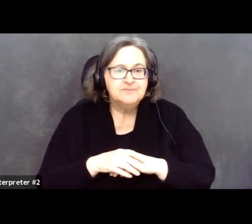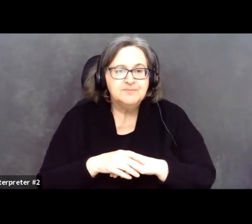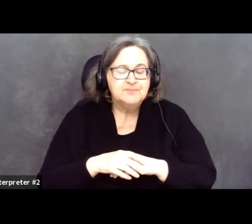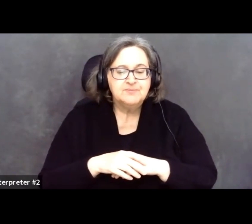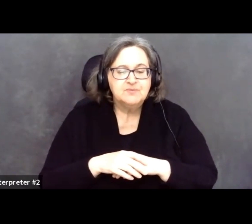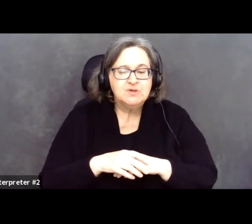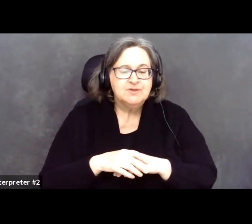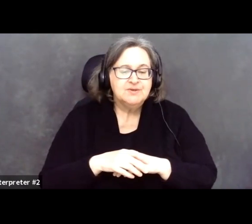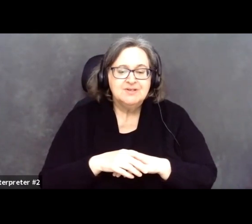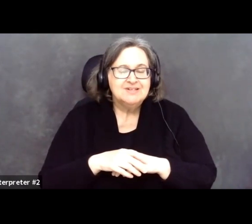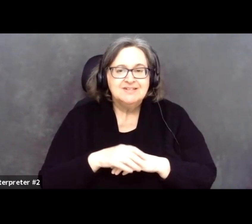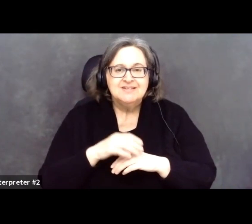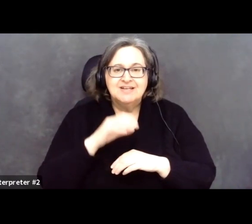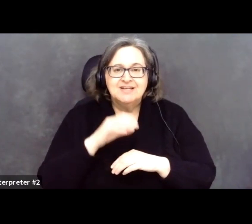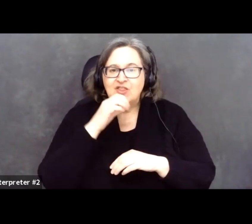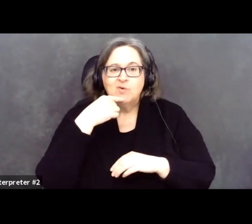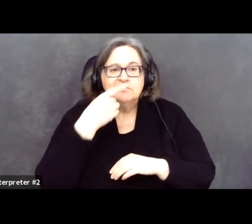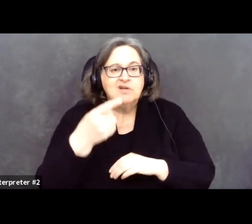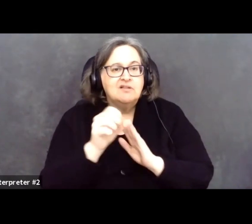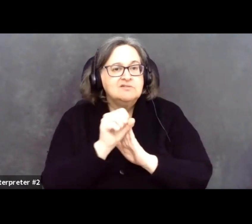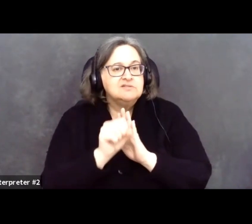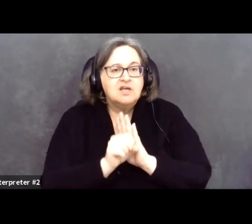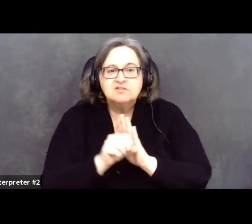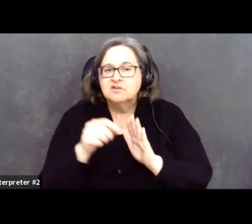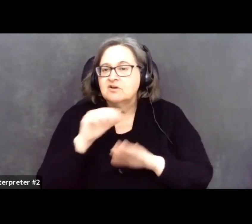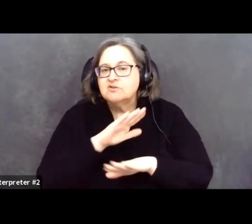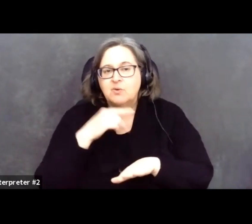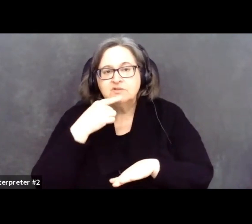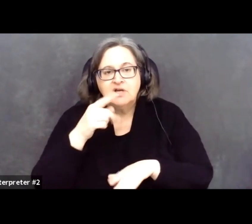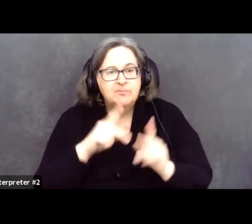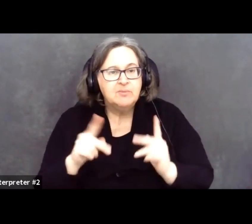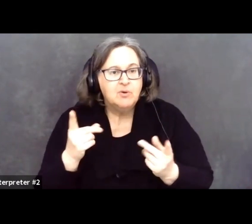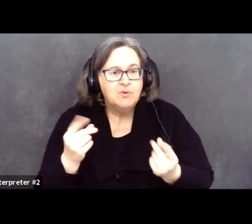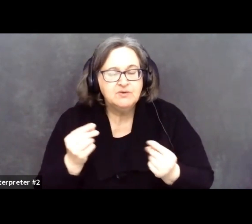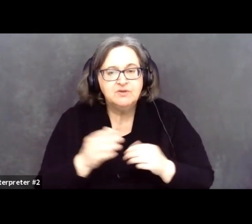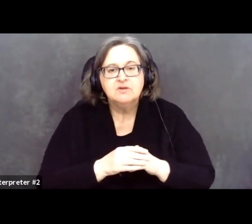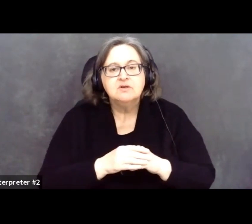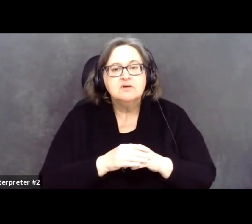don't tell states or people what to do. In fact, I was on an evaluation team that